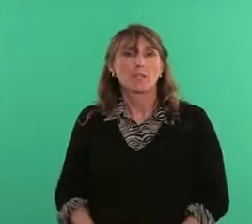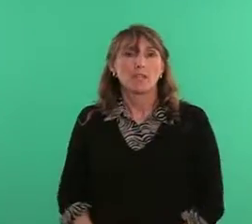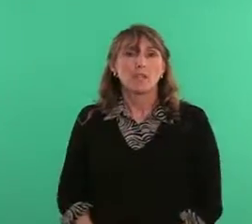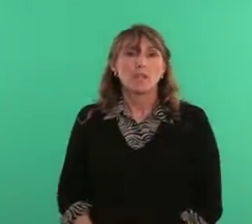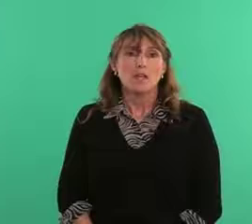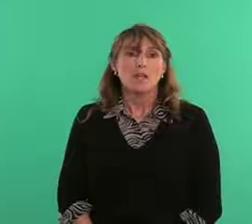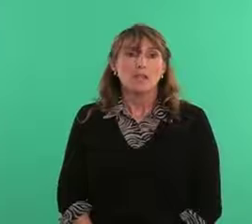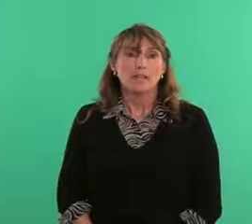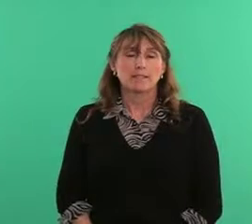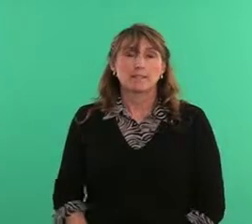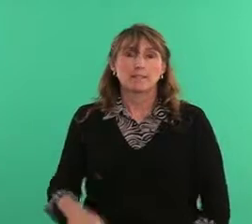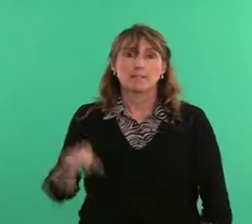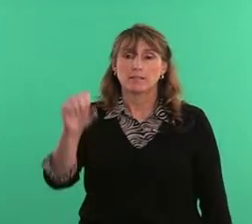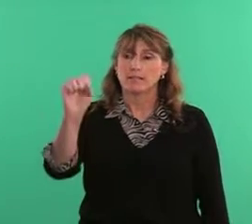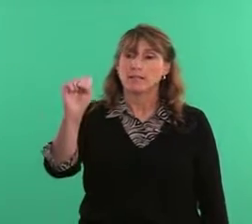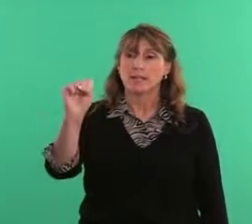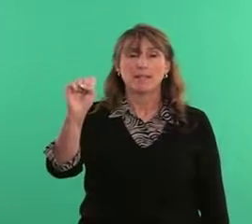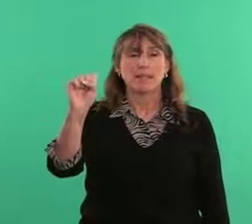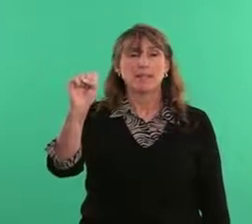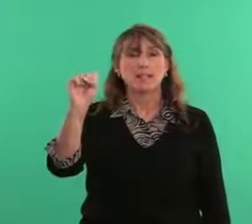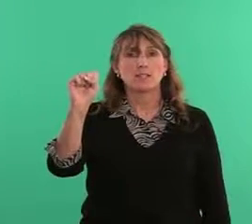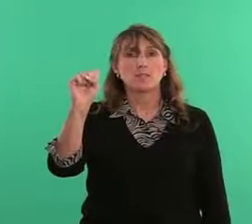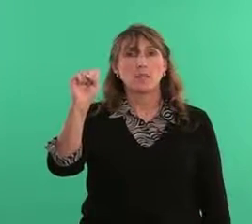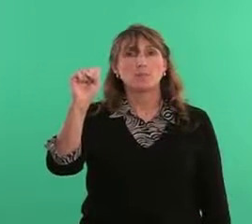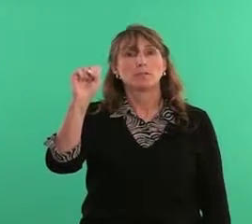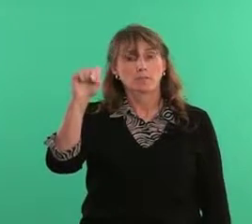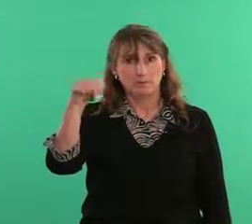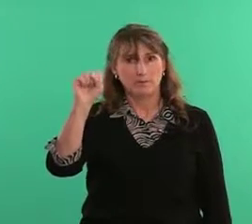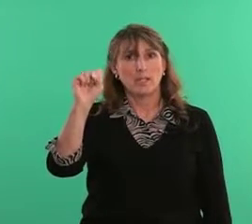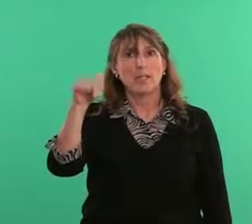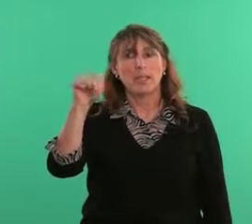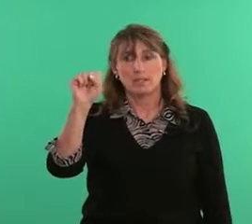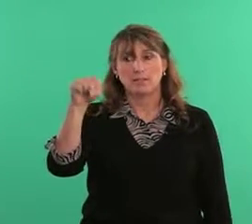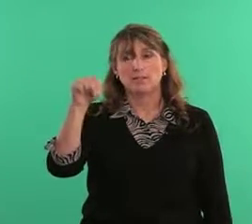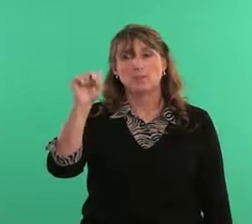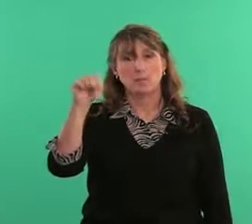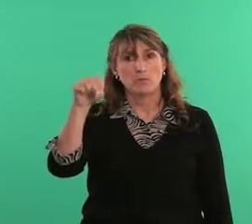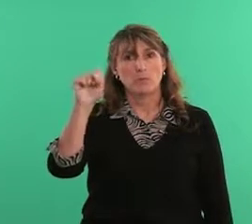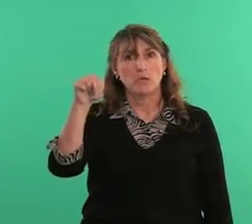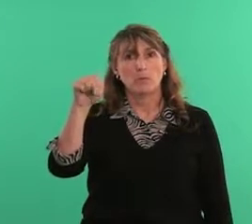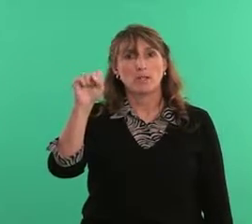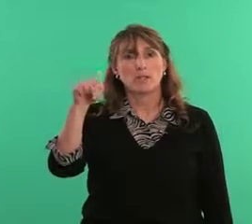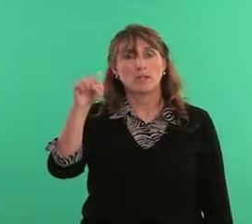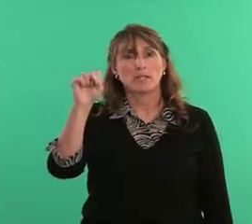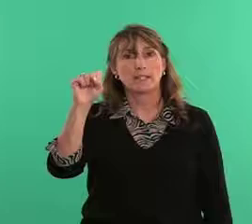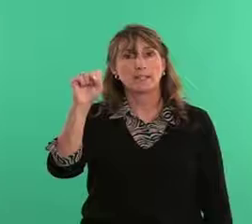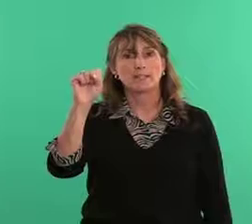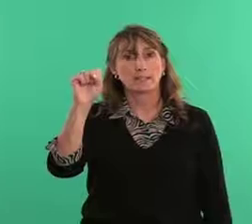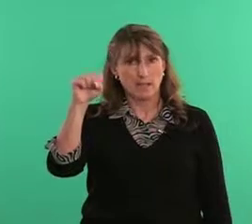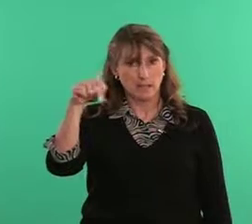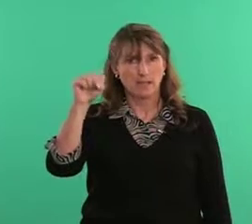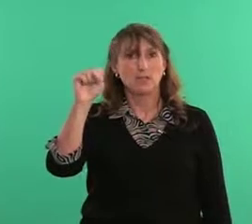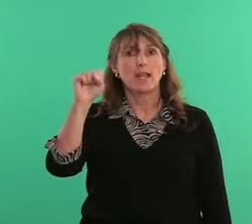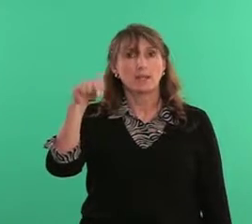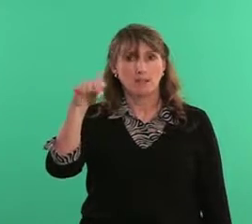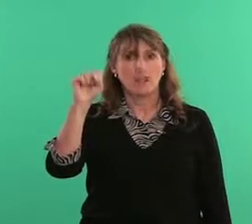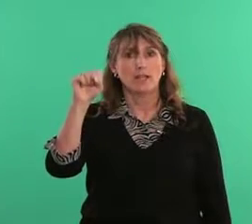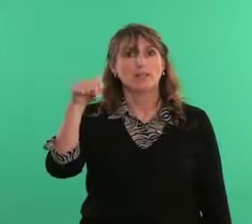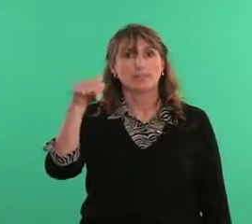yes - take that S handshape and bring it forward like this, kind of like your head is nodding